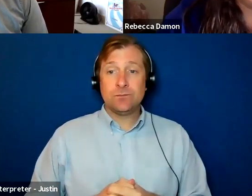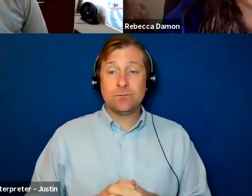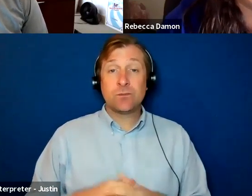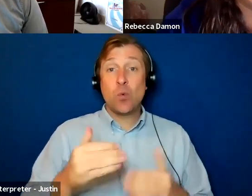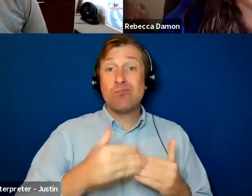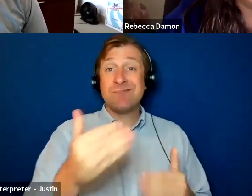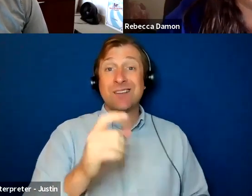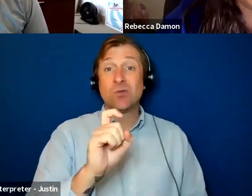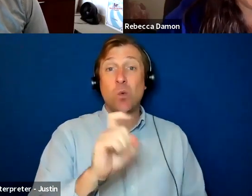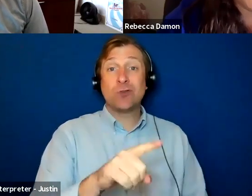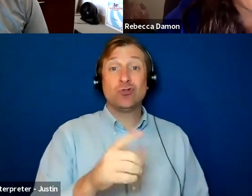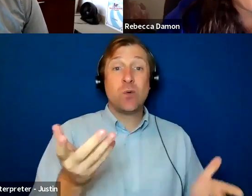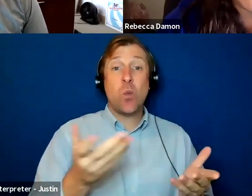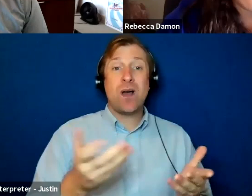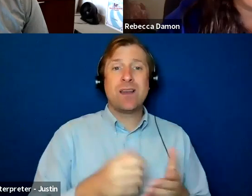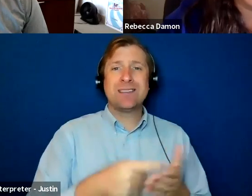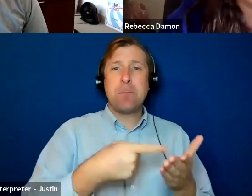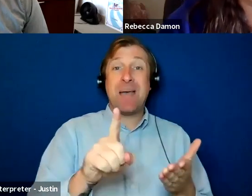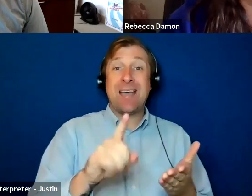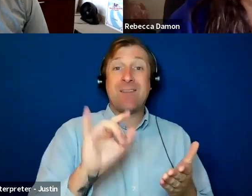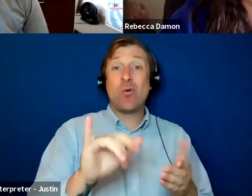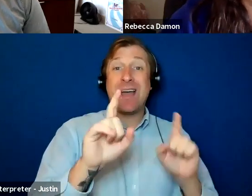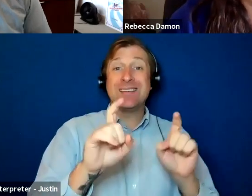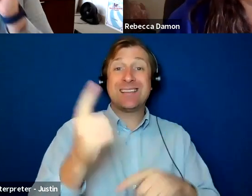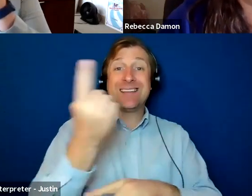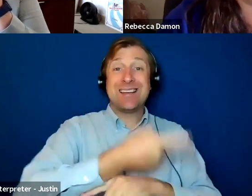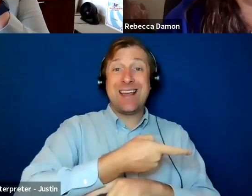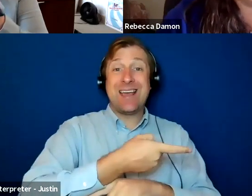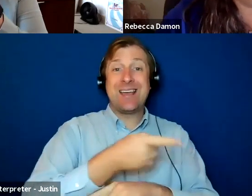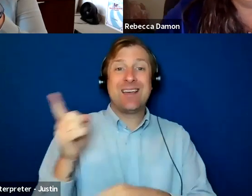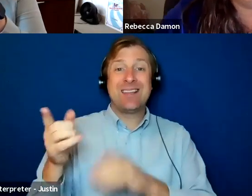about the paying for the day of testing. This person sounds like they might've been a little,